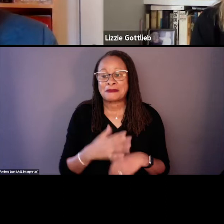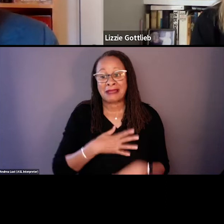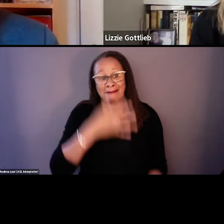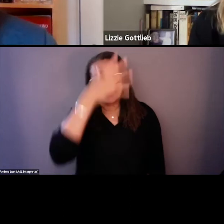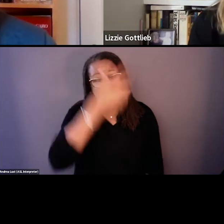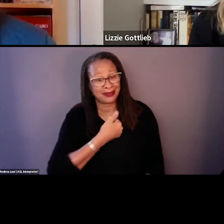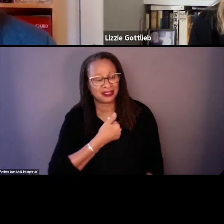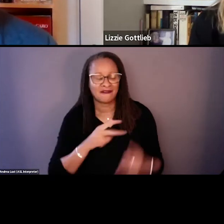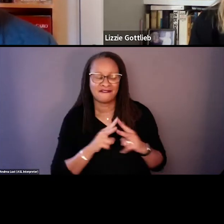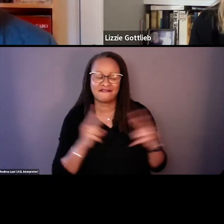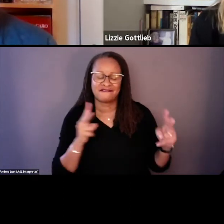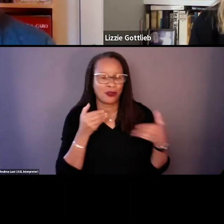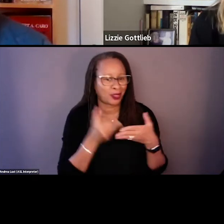My dad and I are very close,